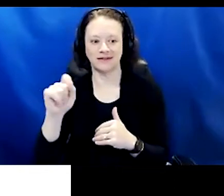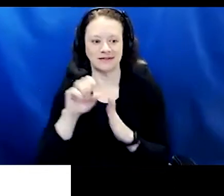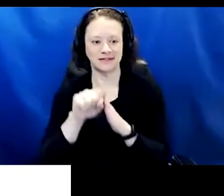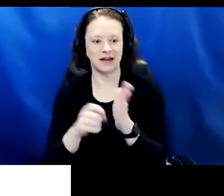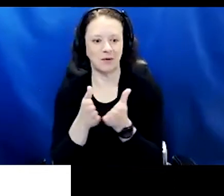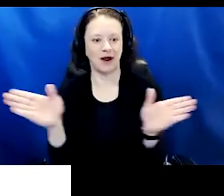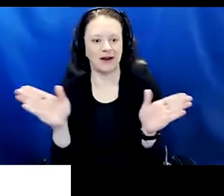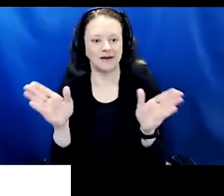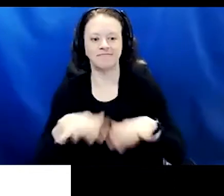Next slide.